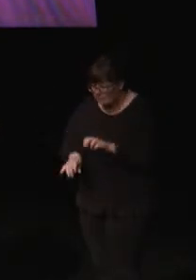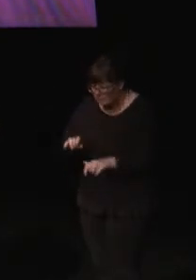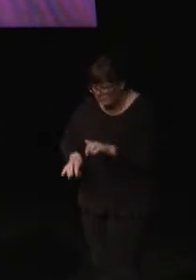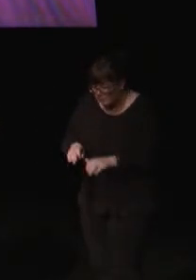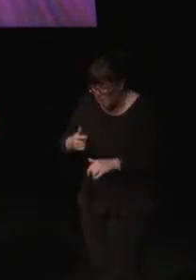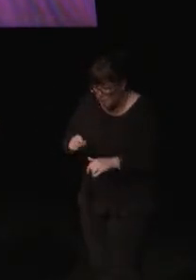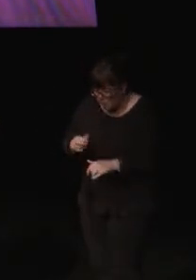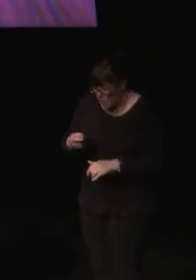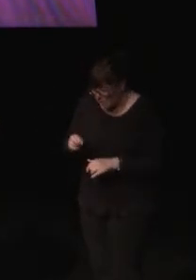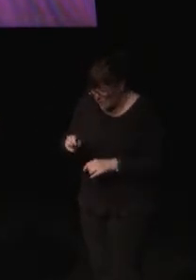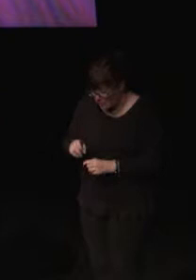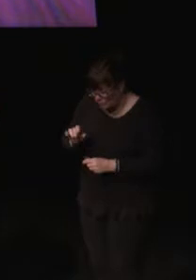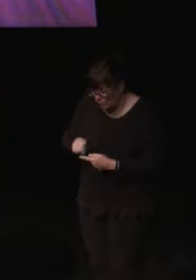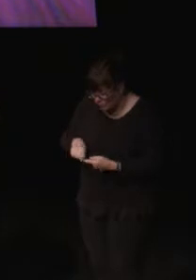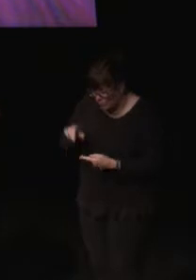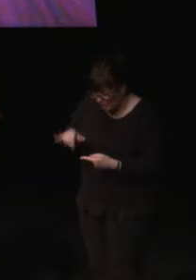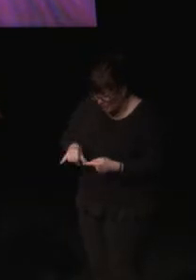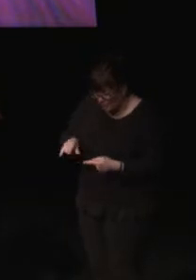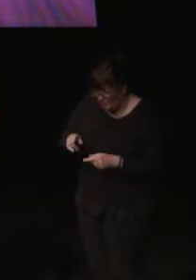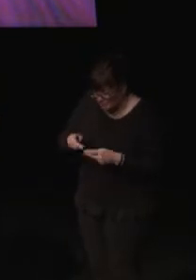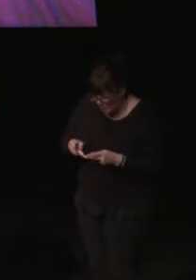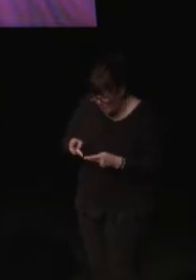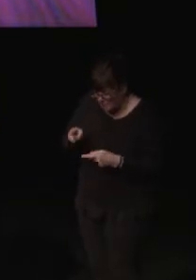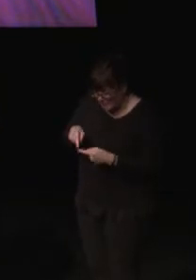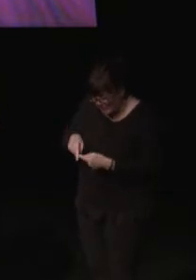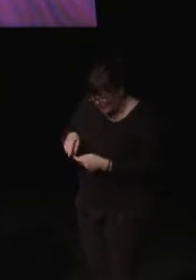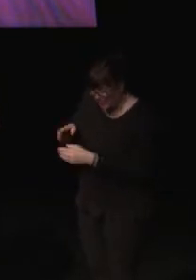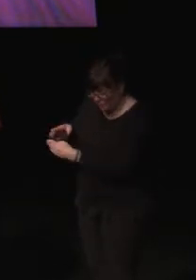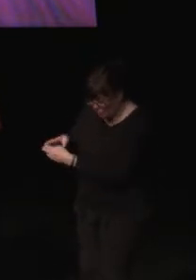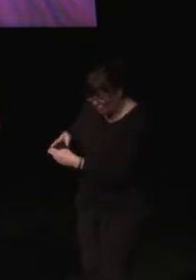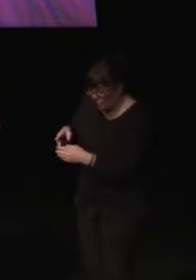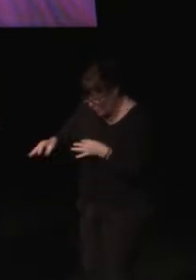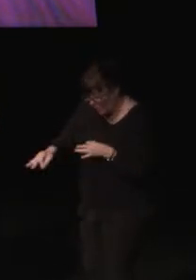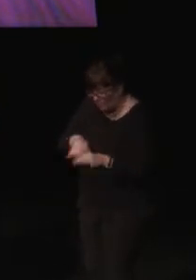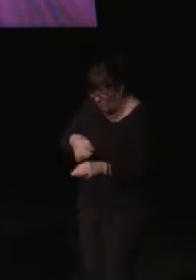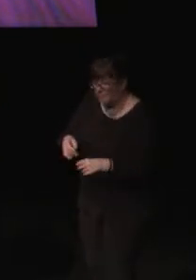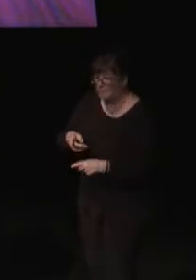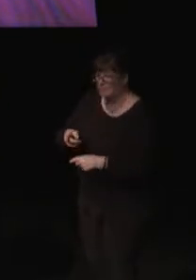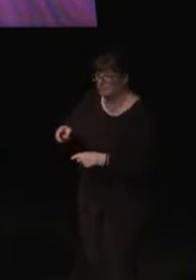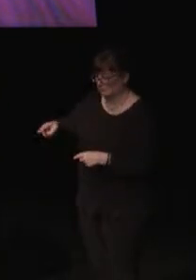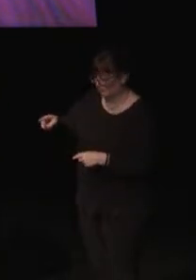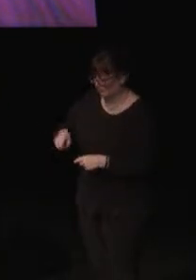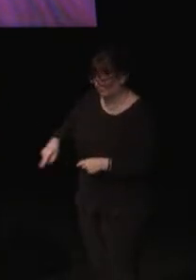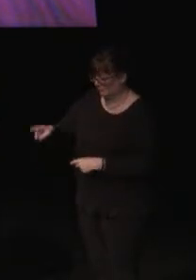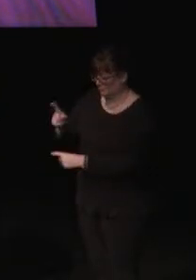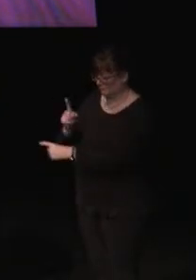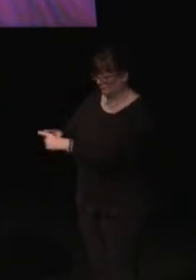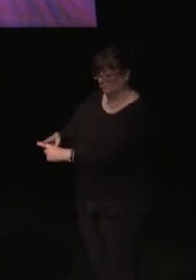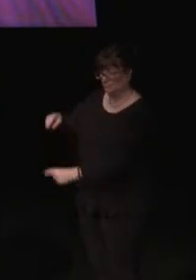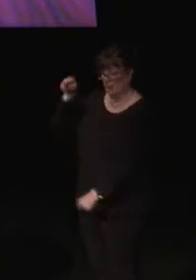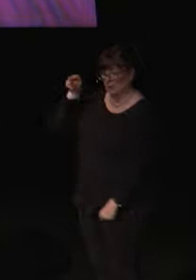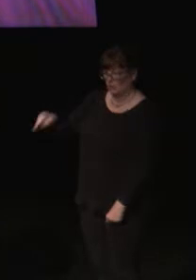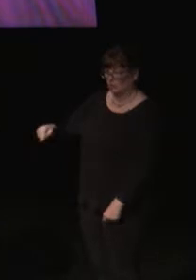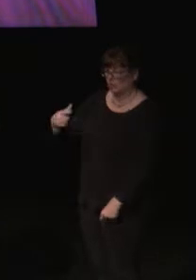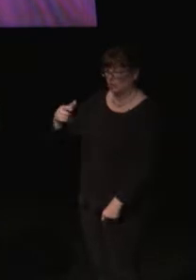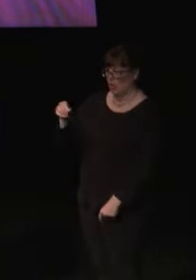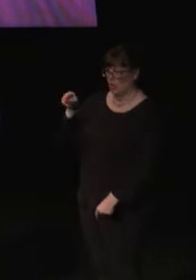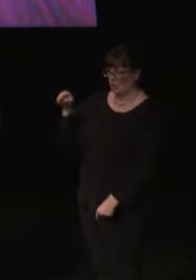"Go here, to that place in the corner." It can be a lot more complicated. So, consider all those things, and...